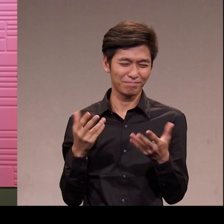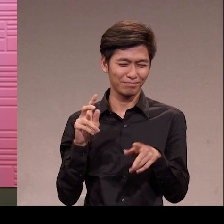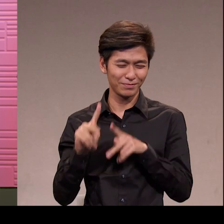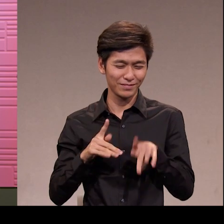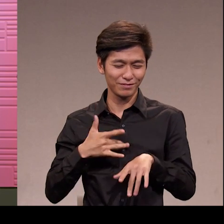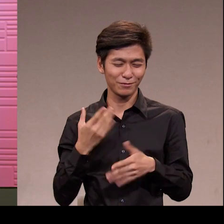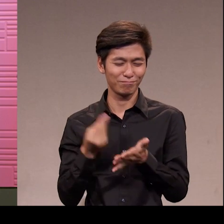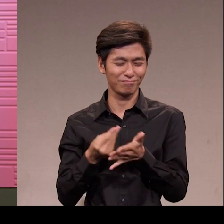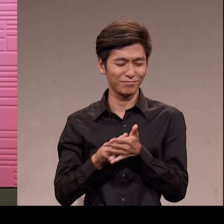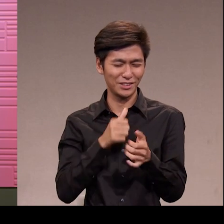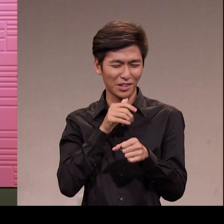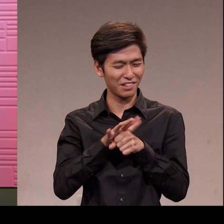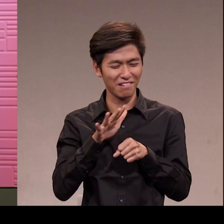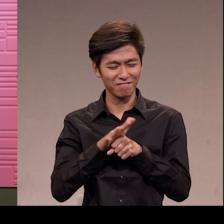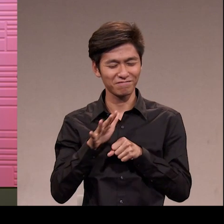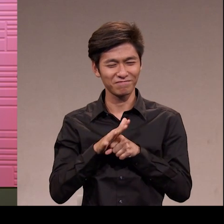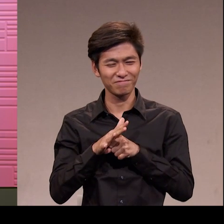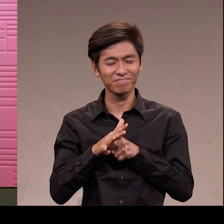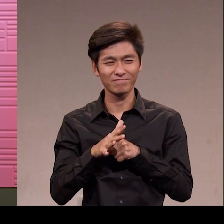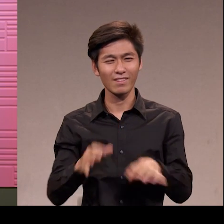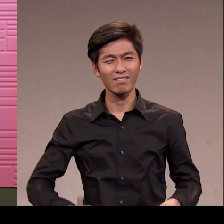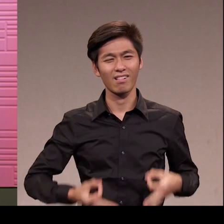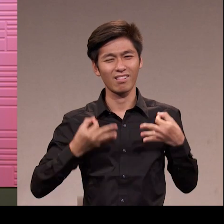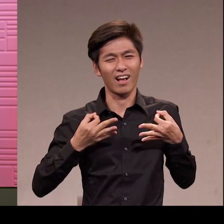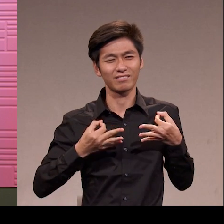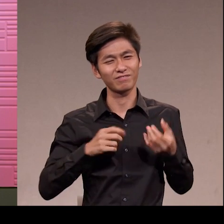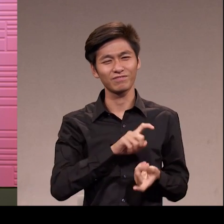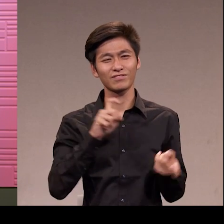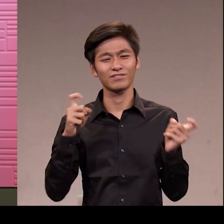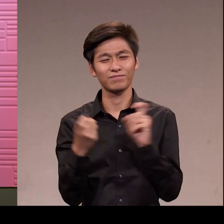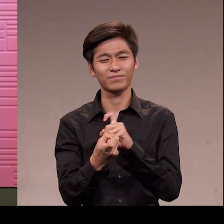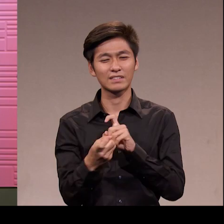This is a change in lifestyle and a higher standard of living.